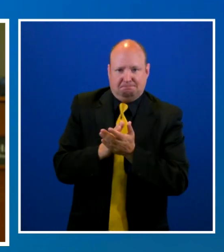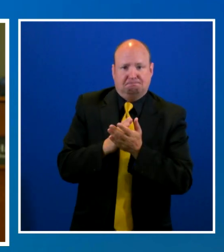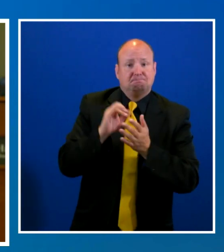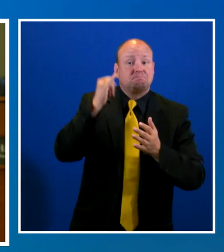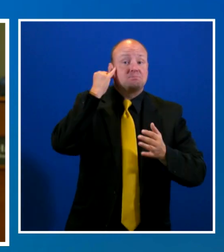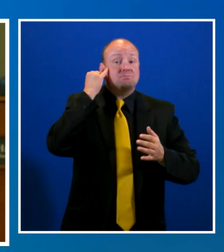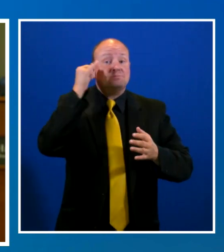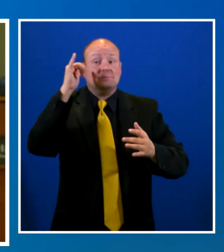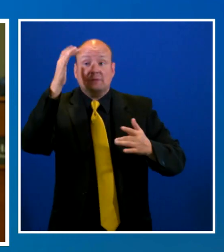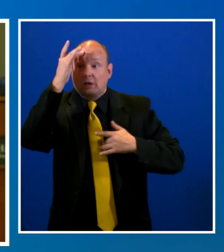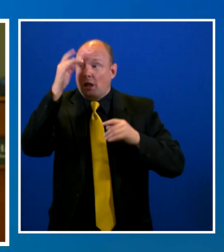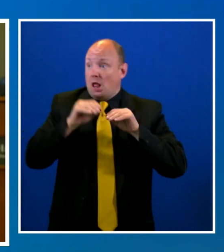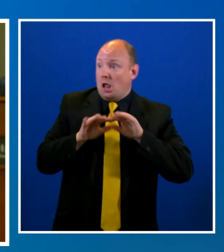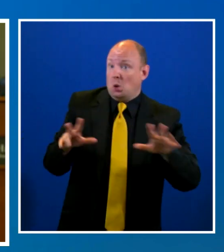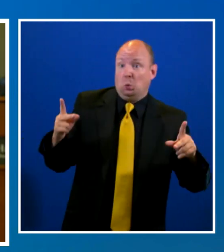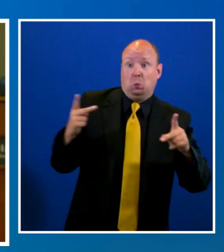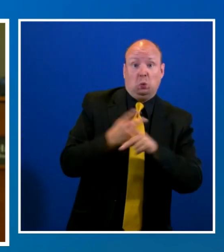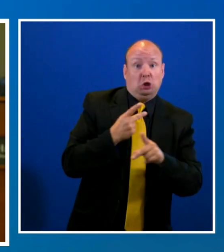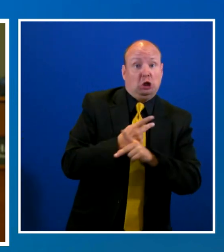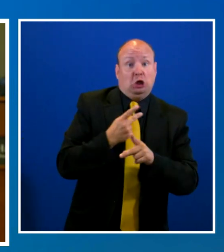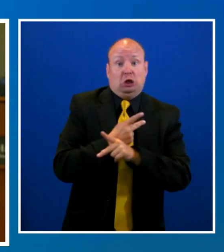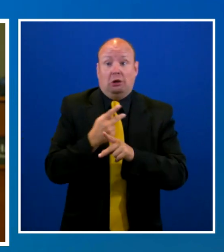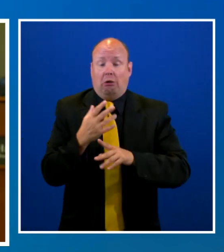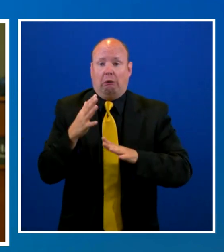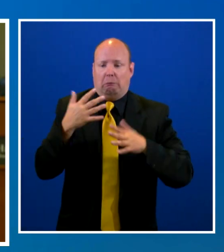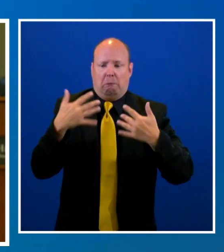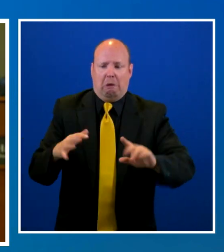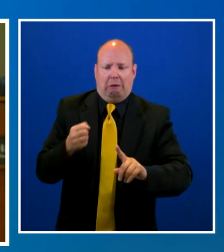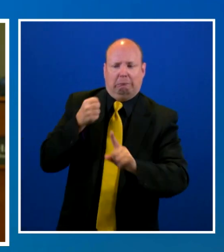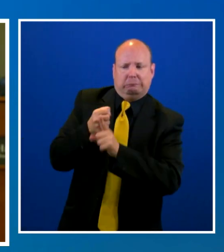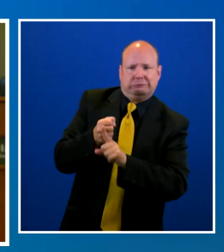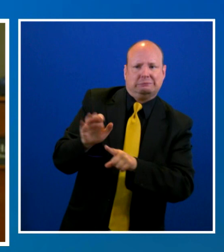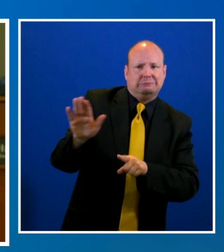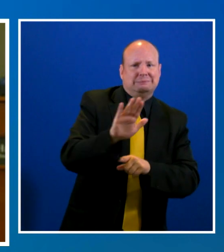restrictions, such as restaurants, bars, fitness and